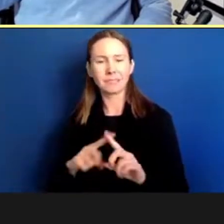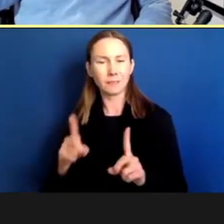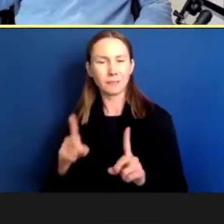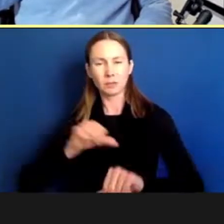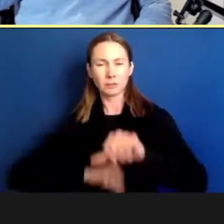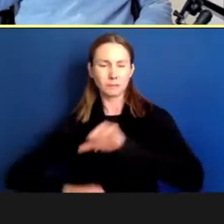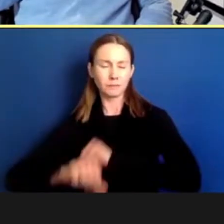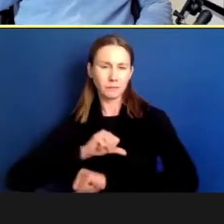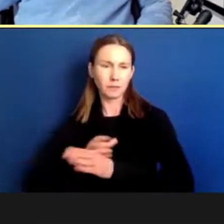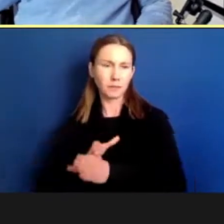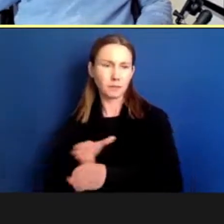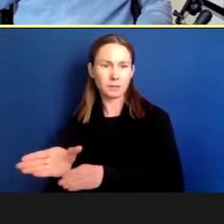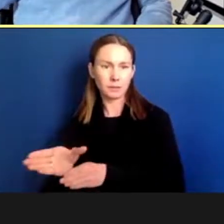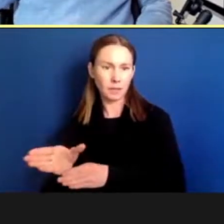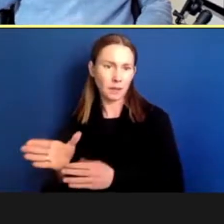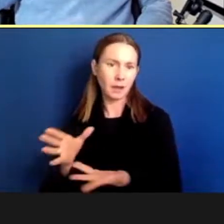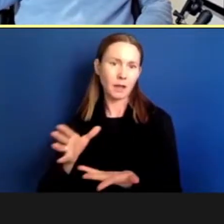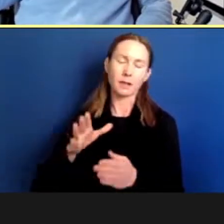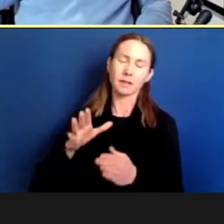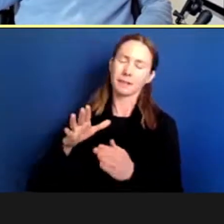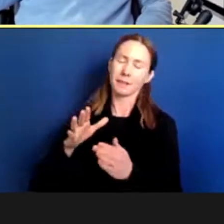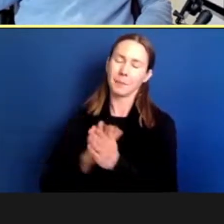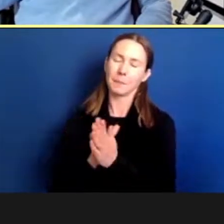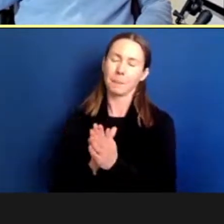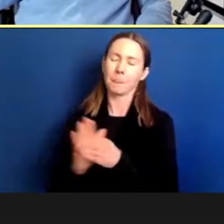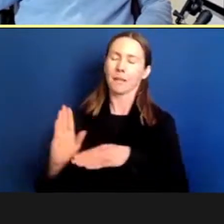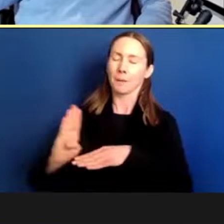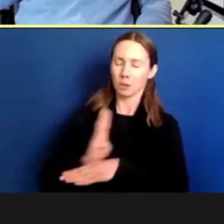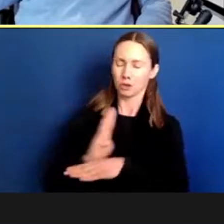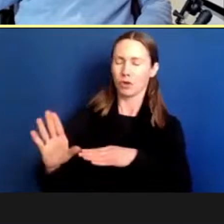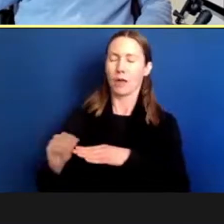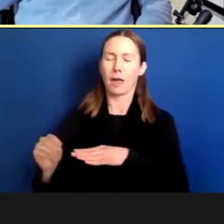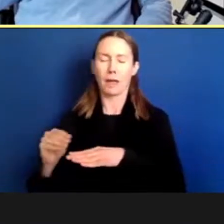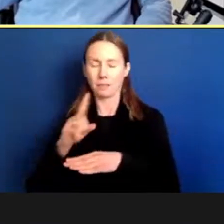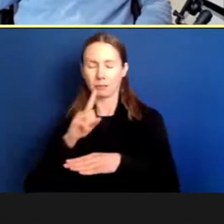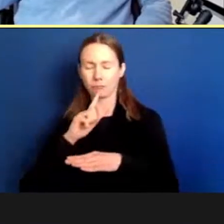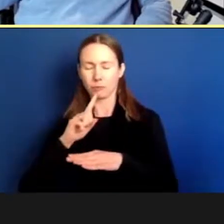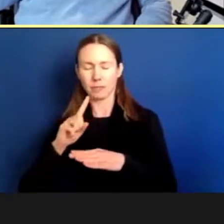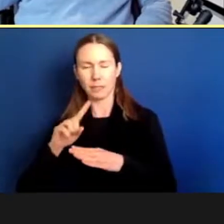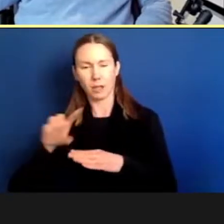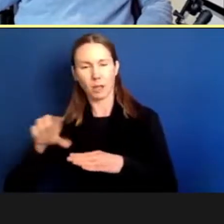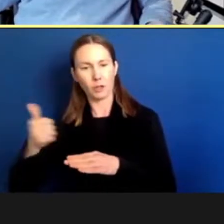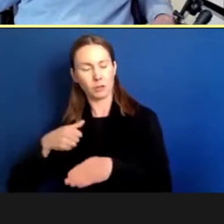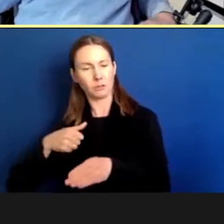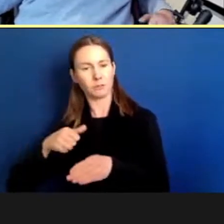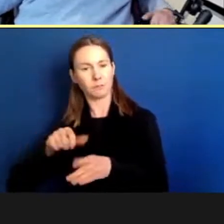and social factors that converge around prenatal genetic testing and their effect on the lives of